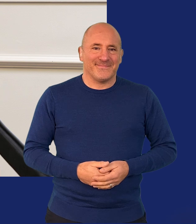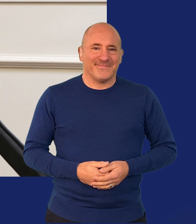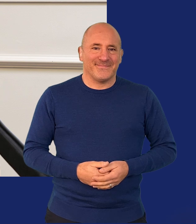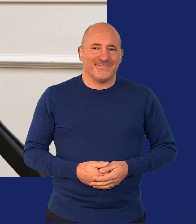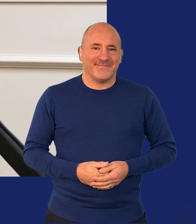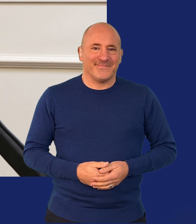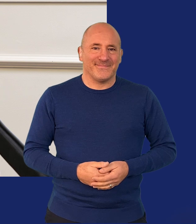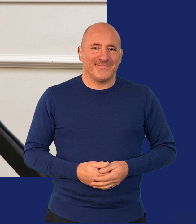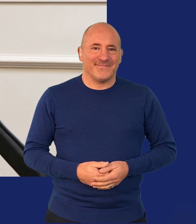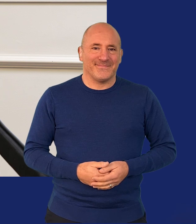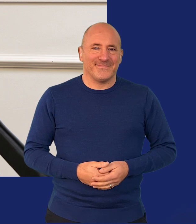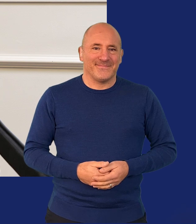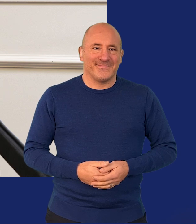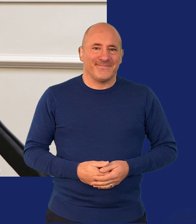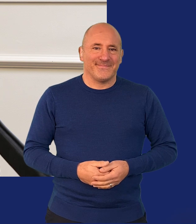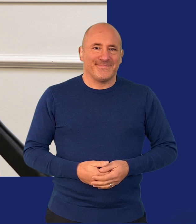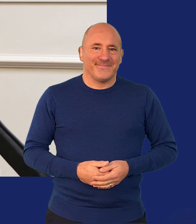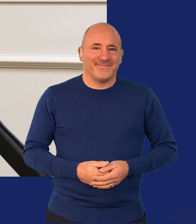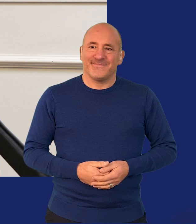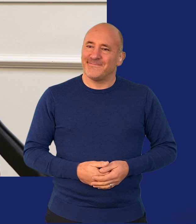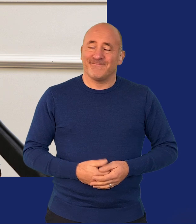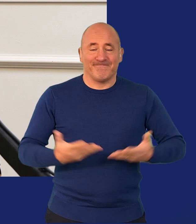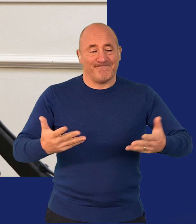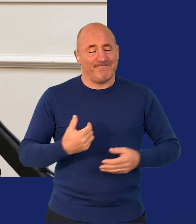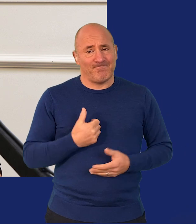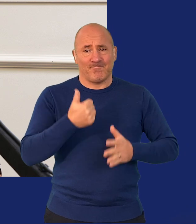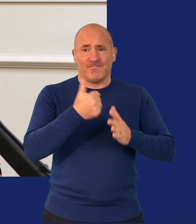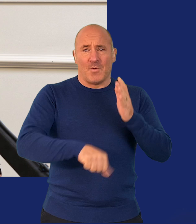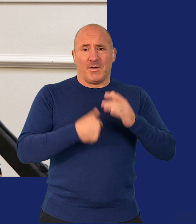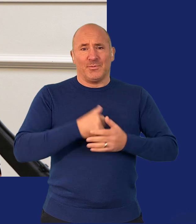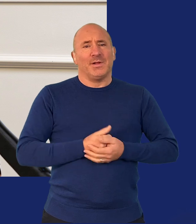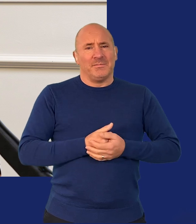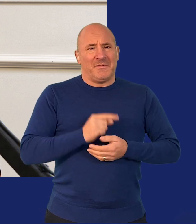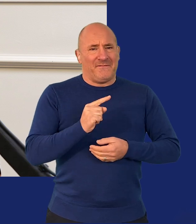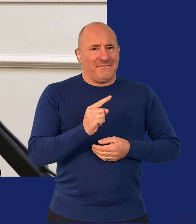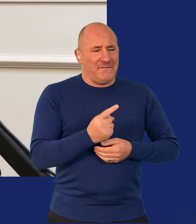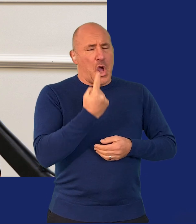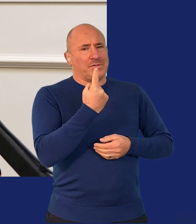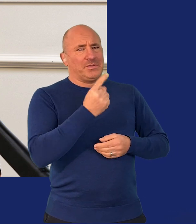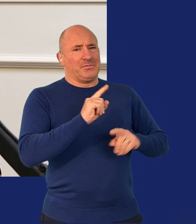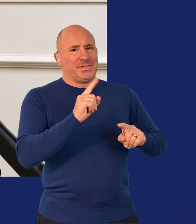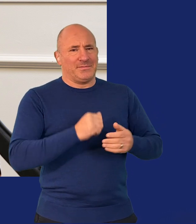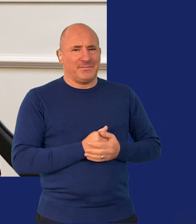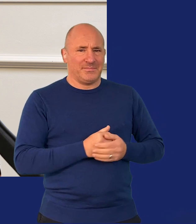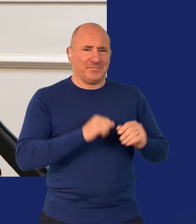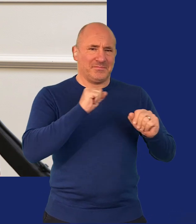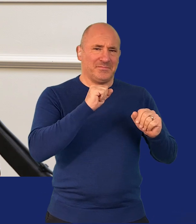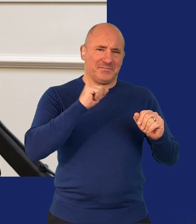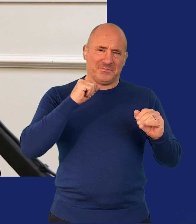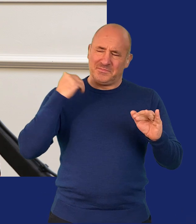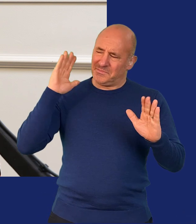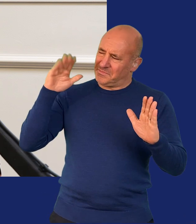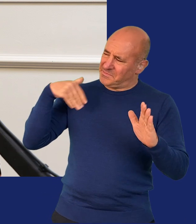kicking it off, like the first one is, what is your all time favourite example